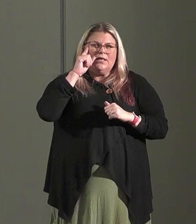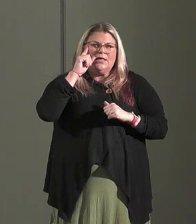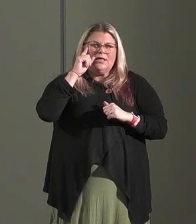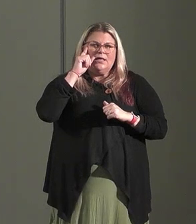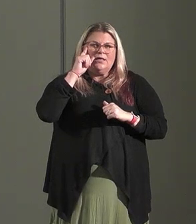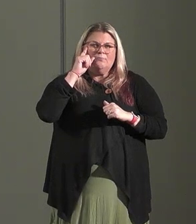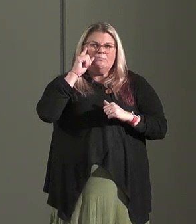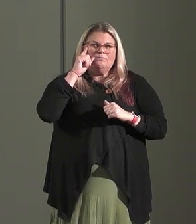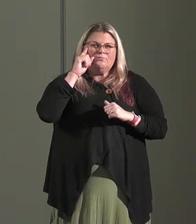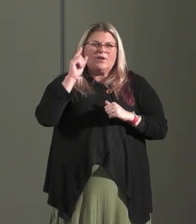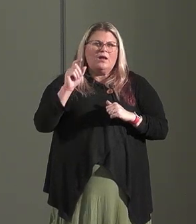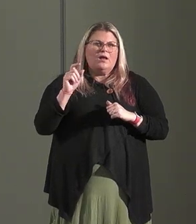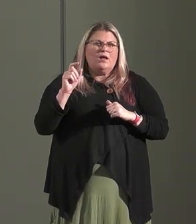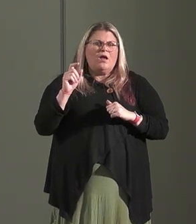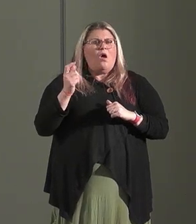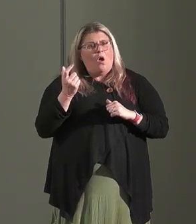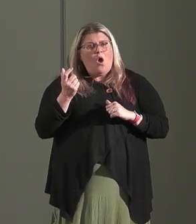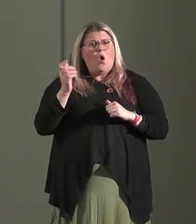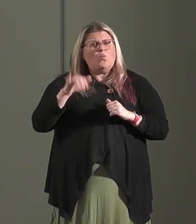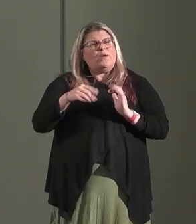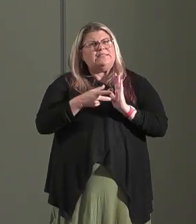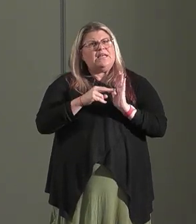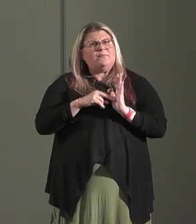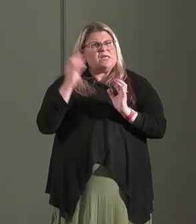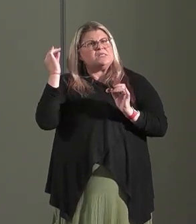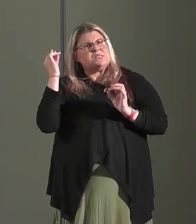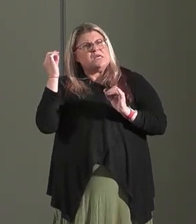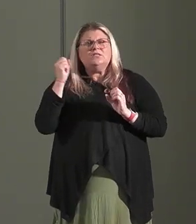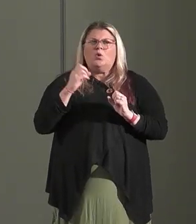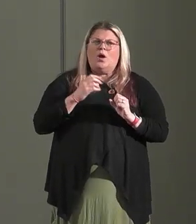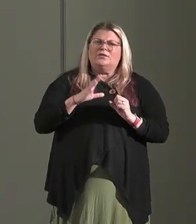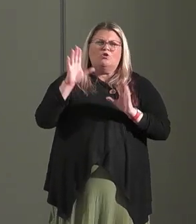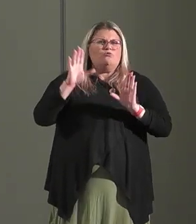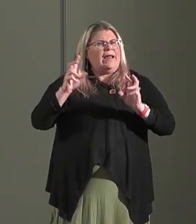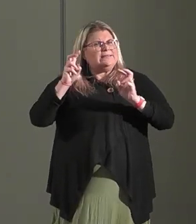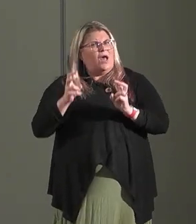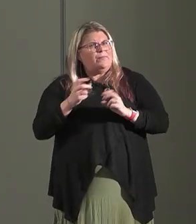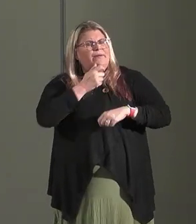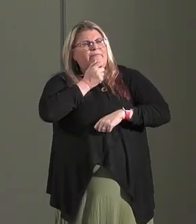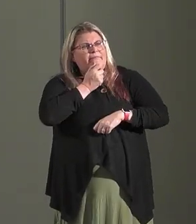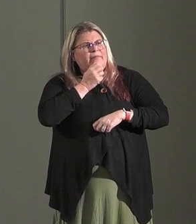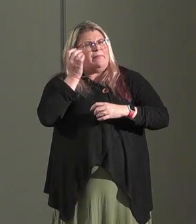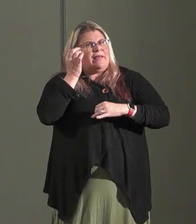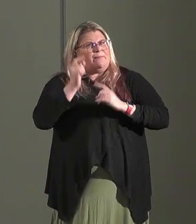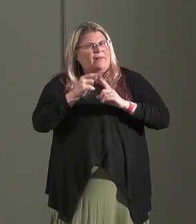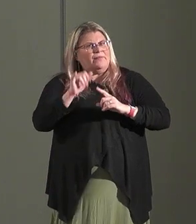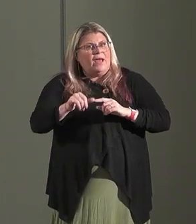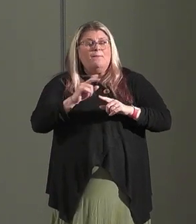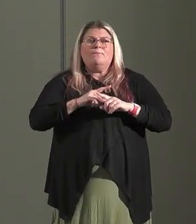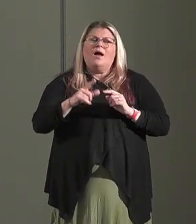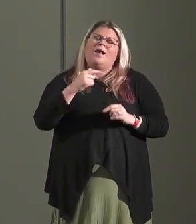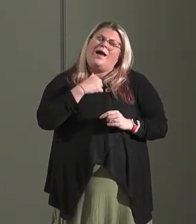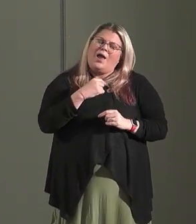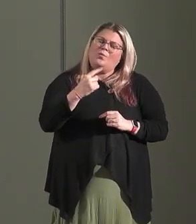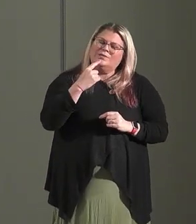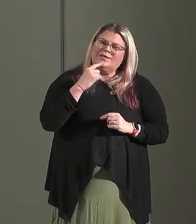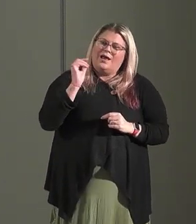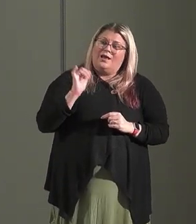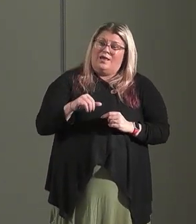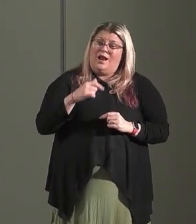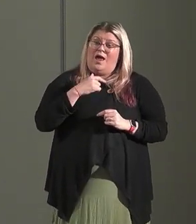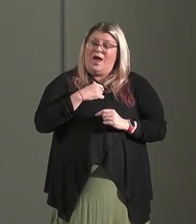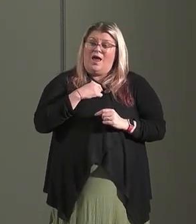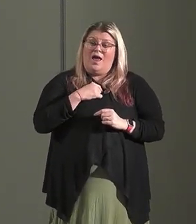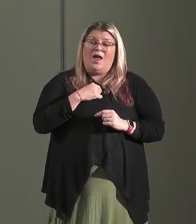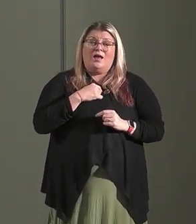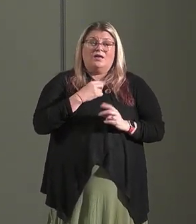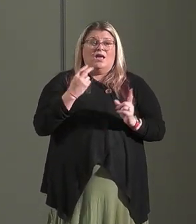we had conversation what it means. It is a great topic. I would say I come it with cit critical